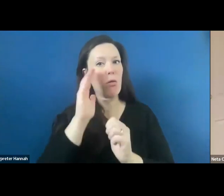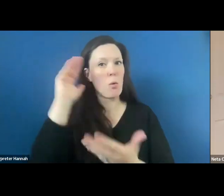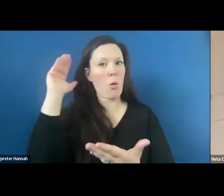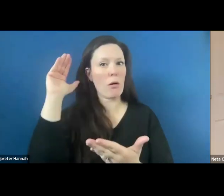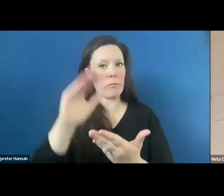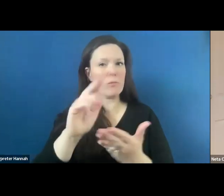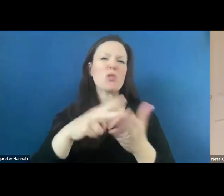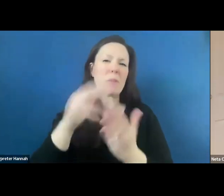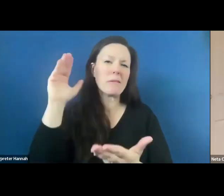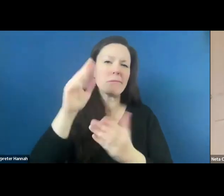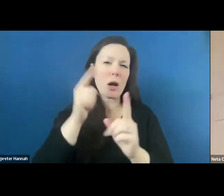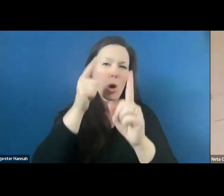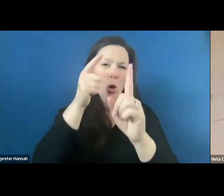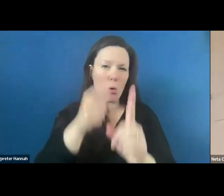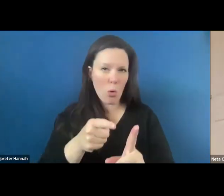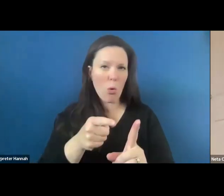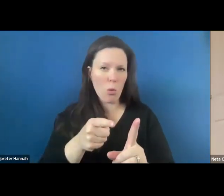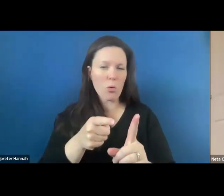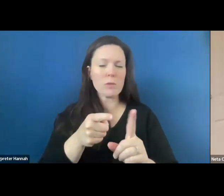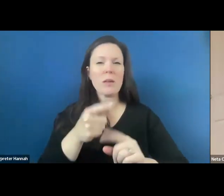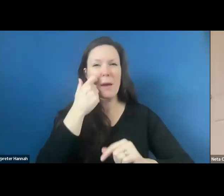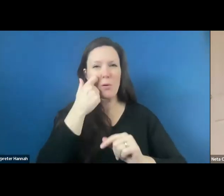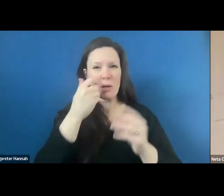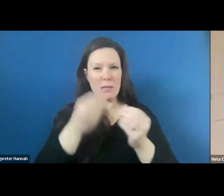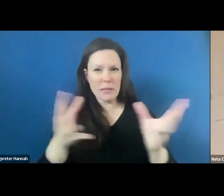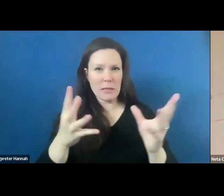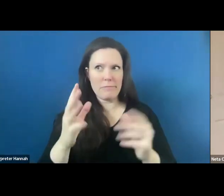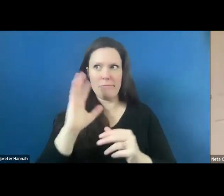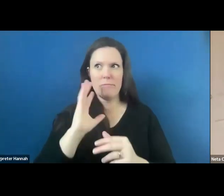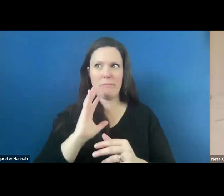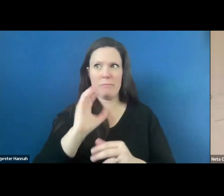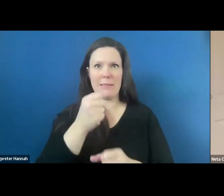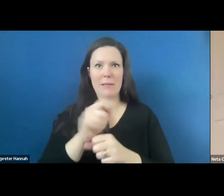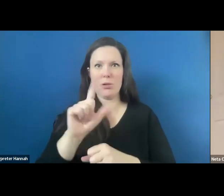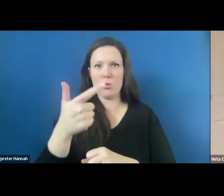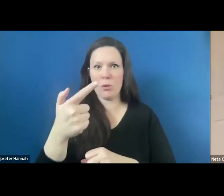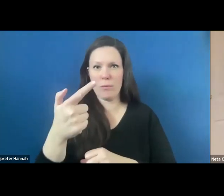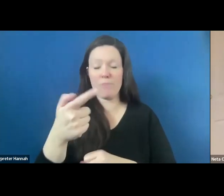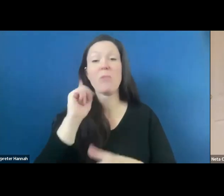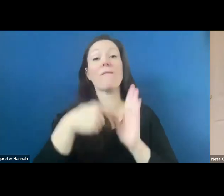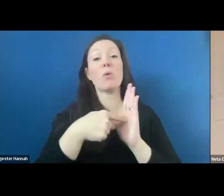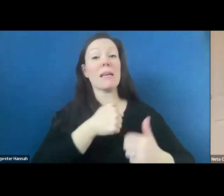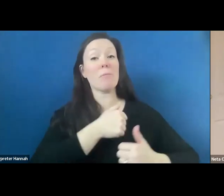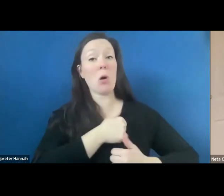that were recently articulated to 2021. So for example, the Army has said it will reduce